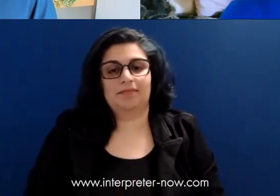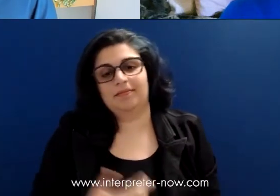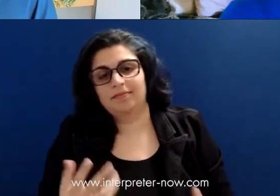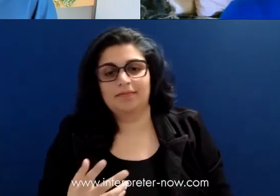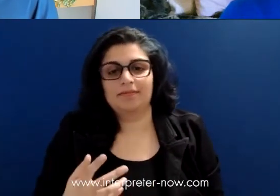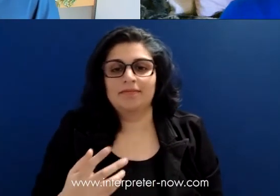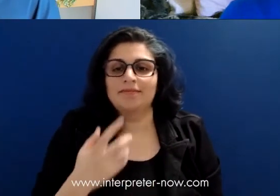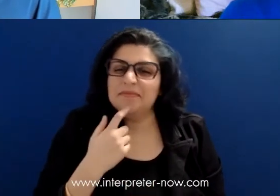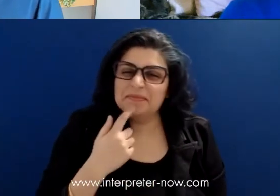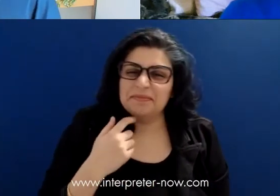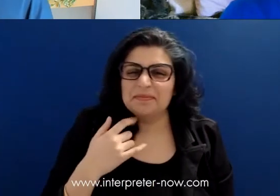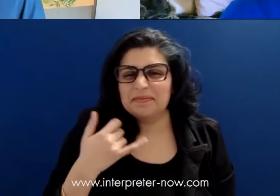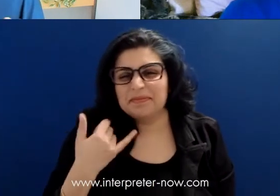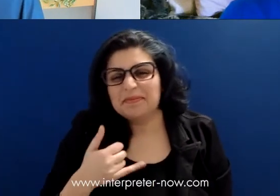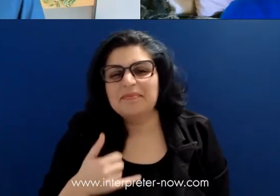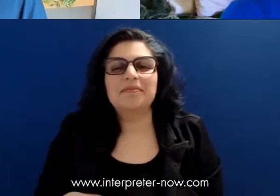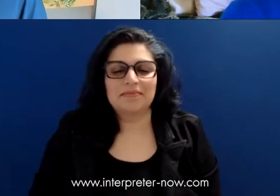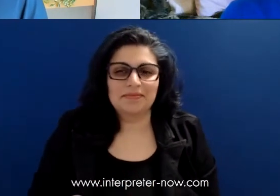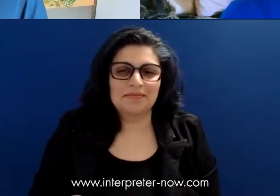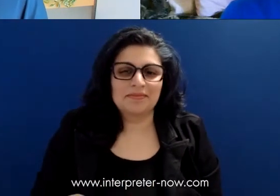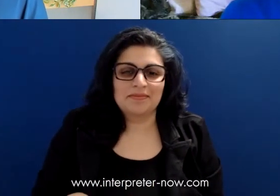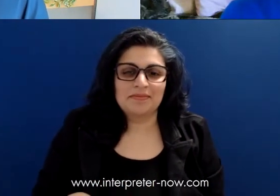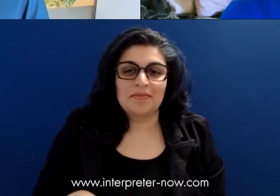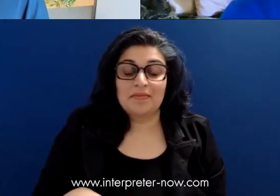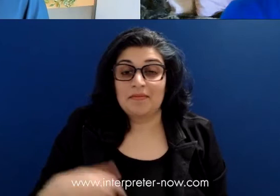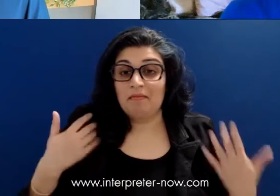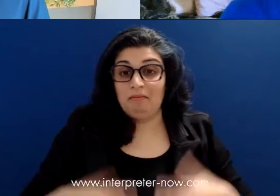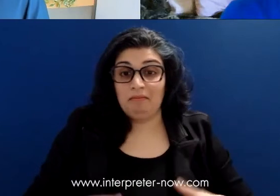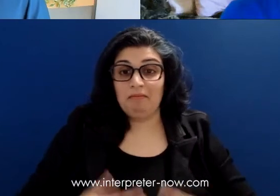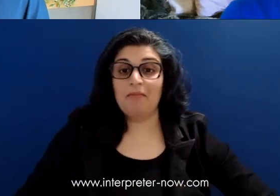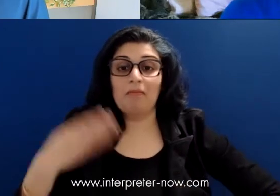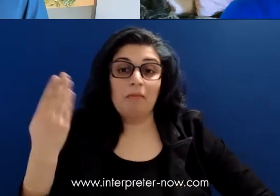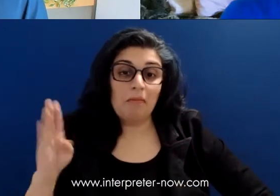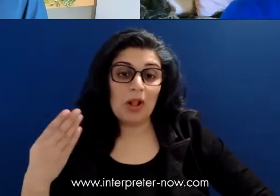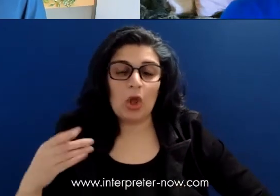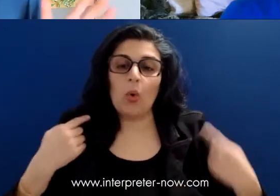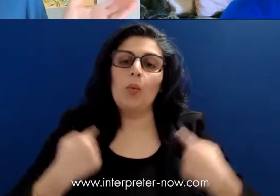I’m wearing a blue V-neck shirt.